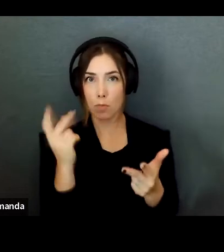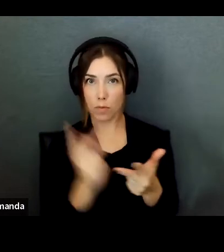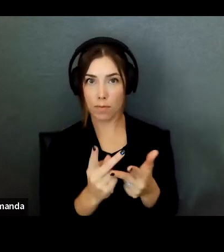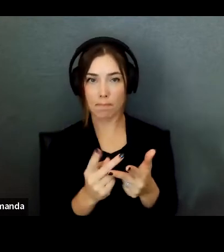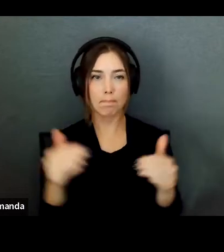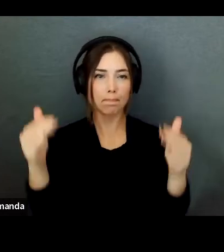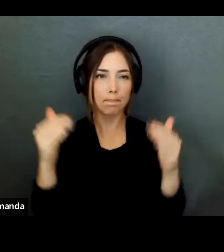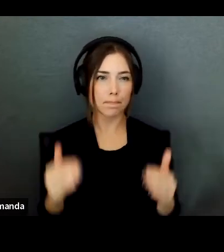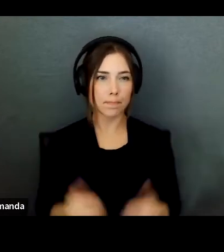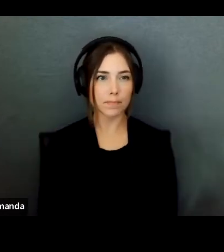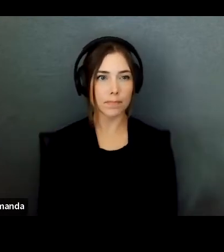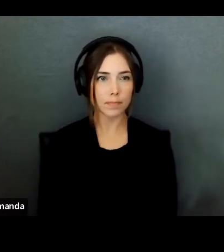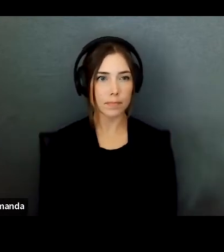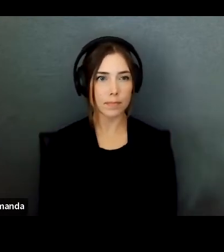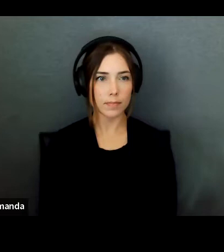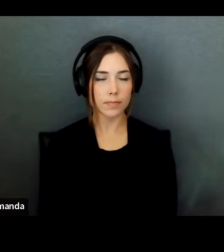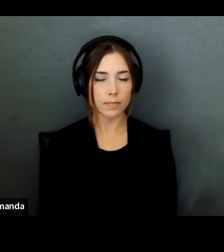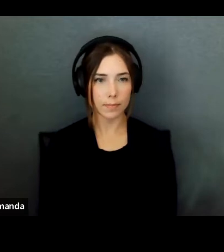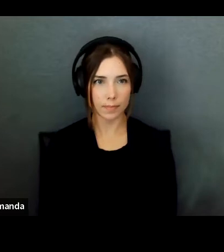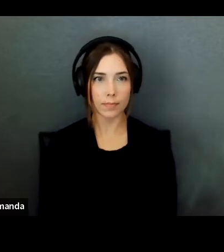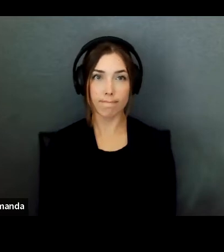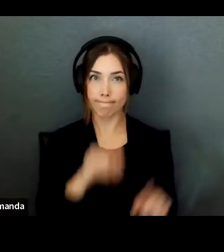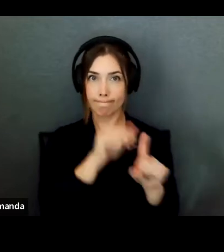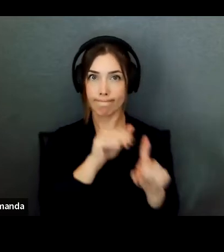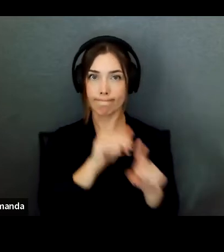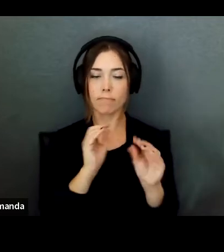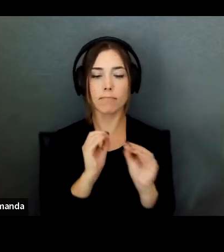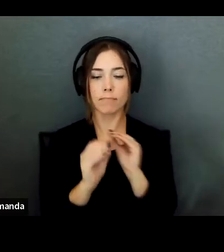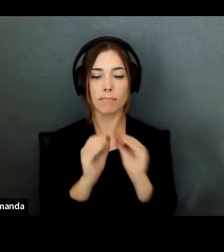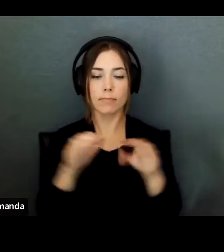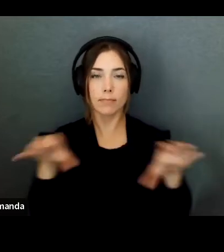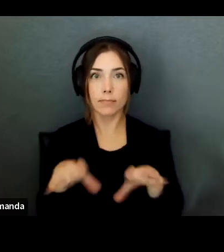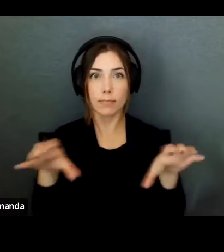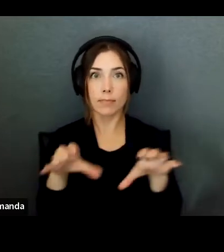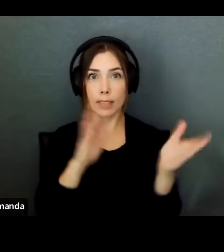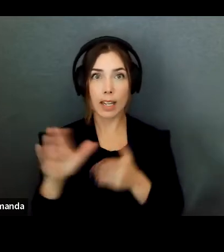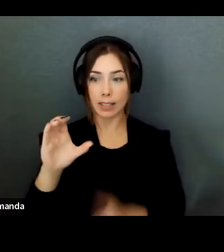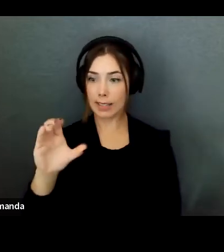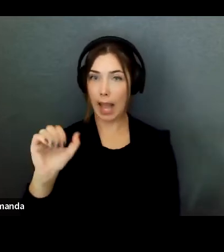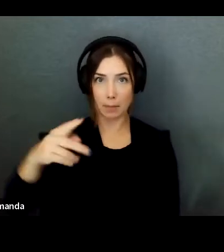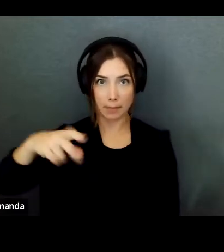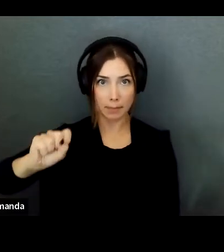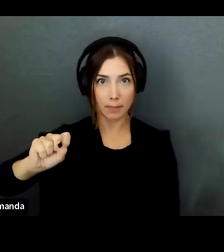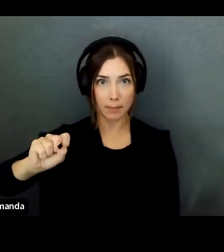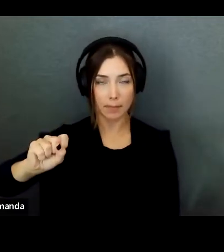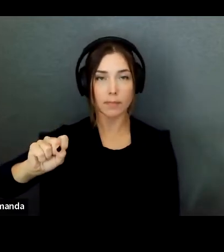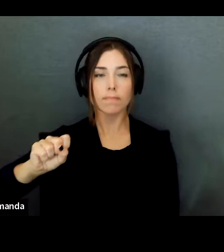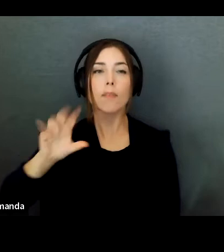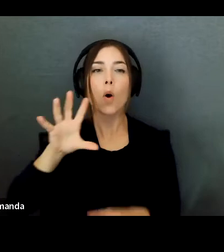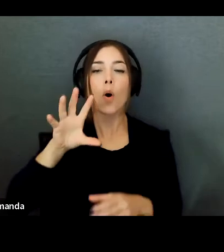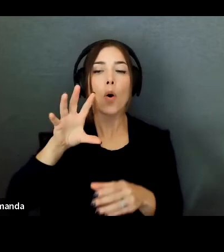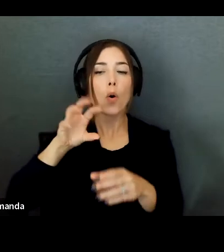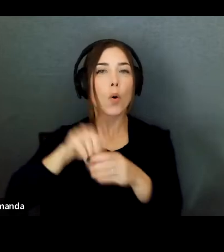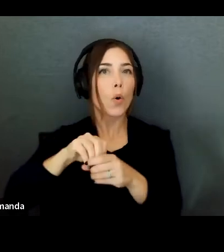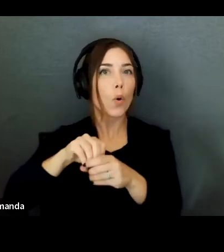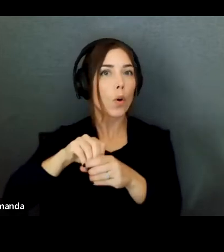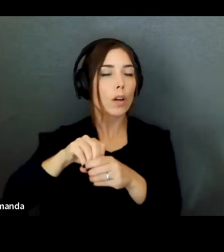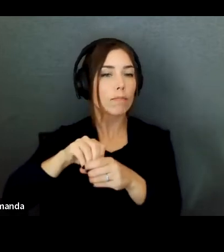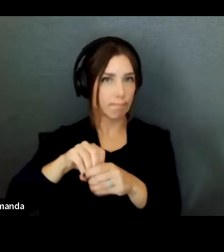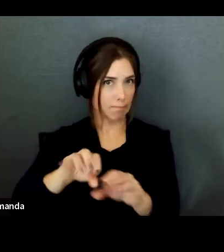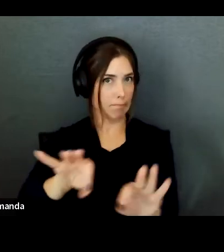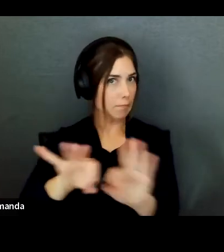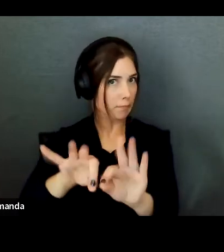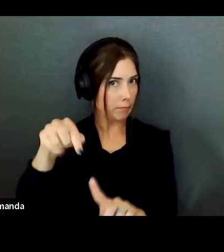As a reminder, corrective action plans can include, this is important, they can include